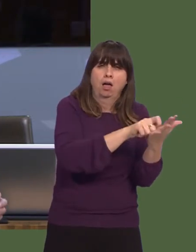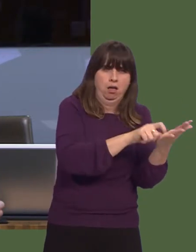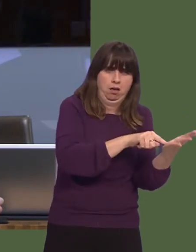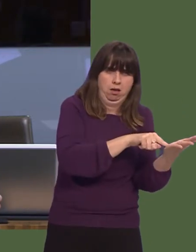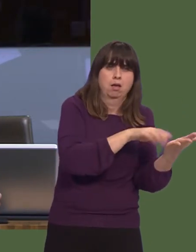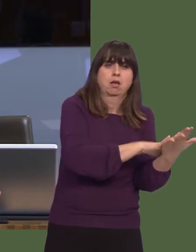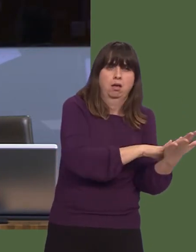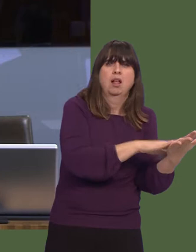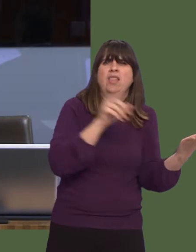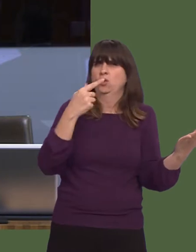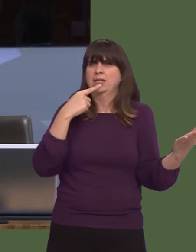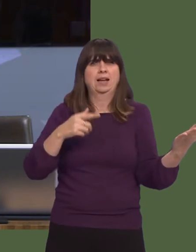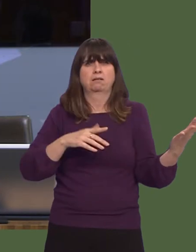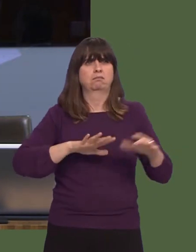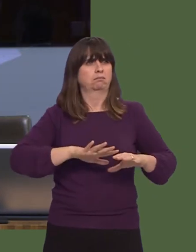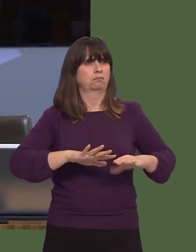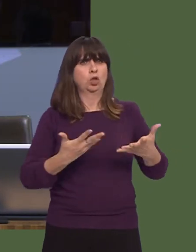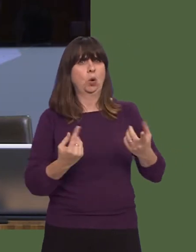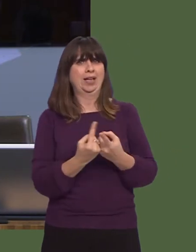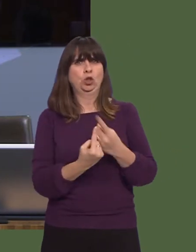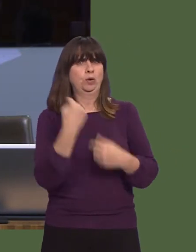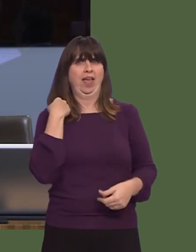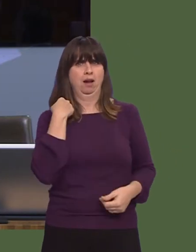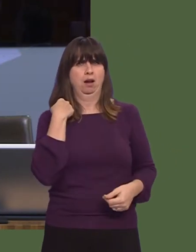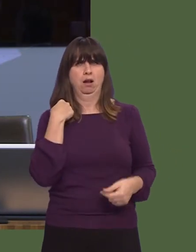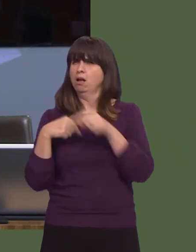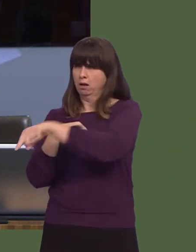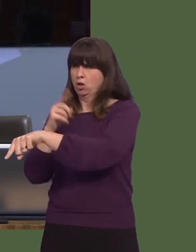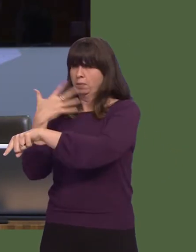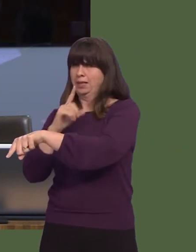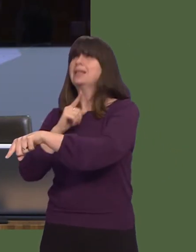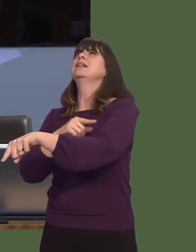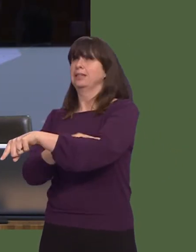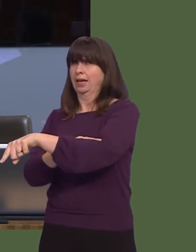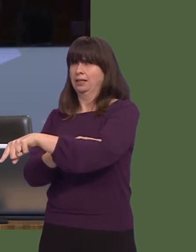been any issues at that time. Now, can you understand how people can get confused by